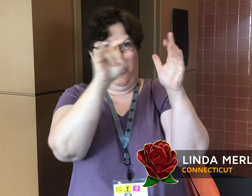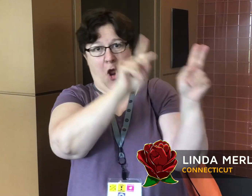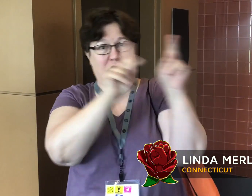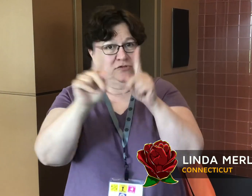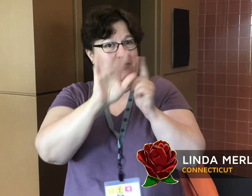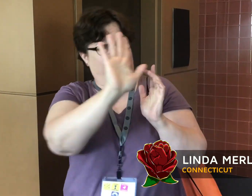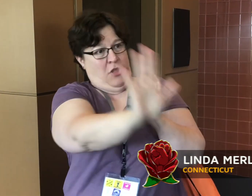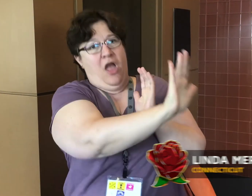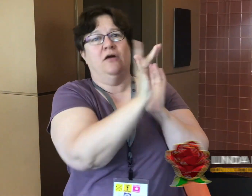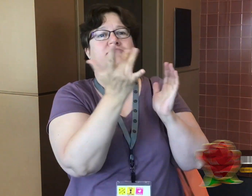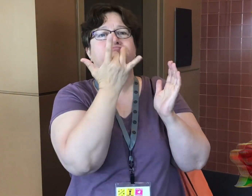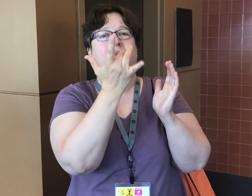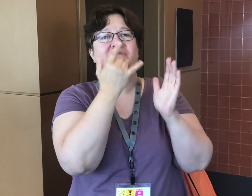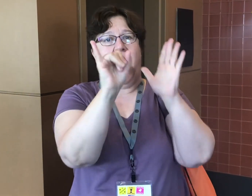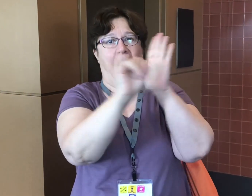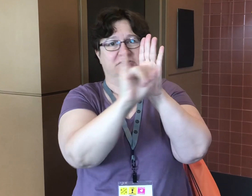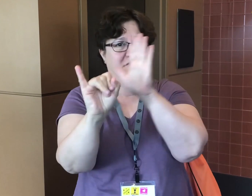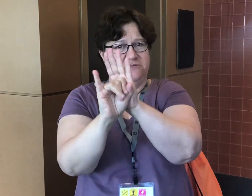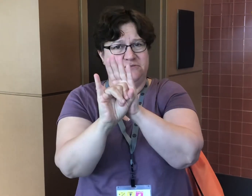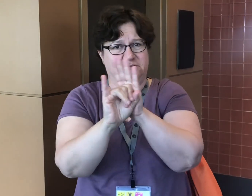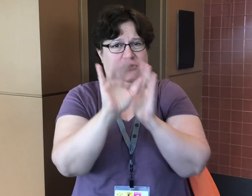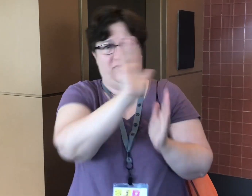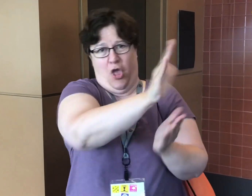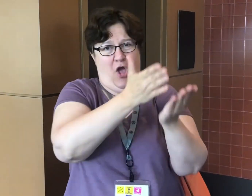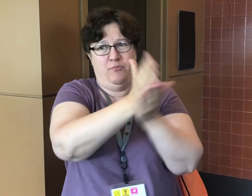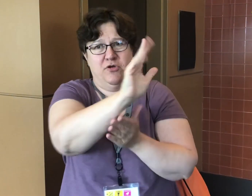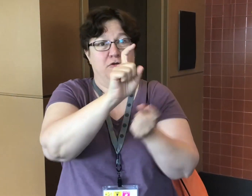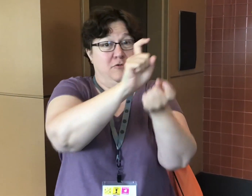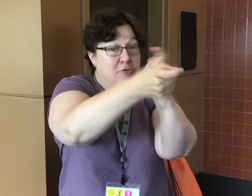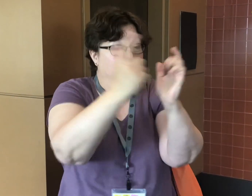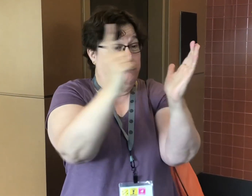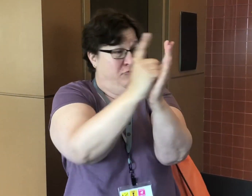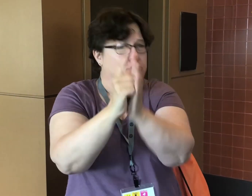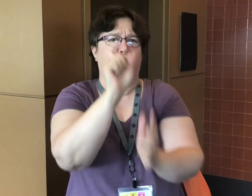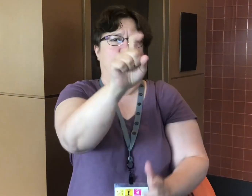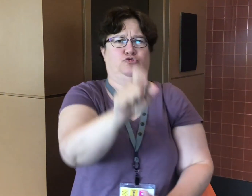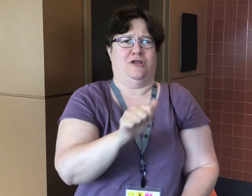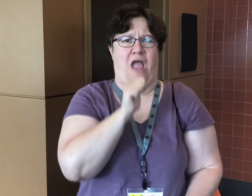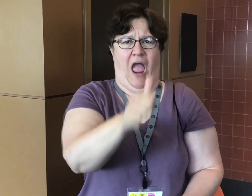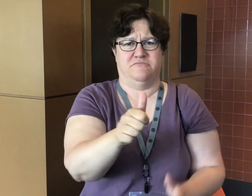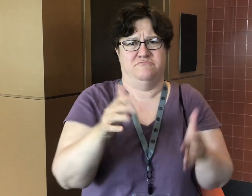according to their gender identities. There shouldn’t be restrictions.